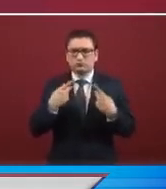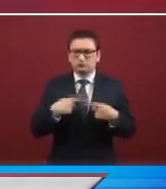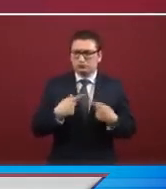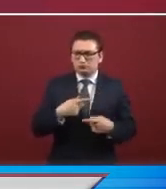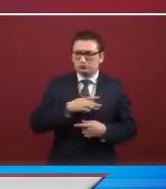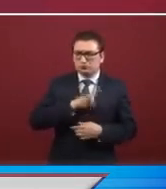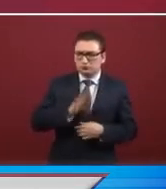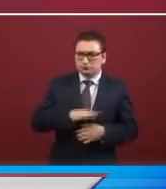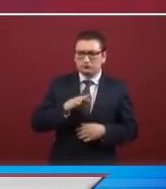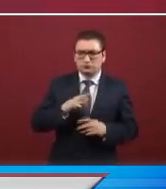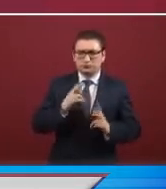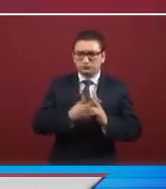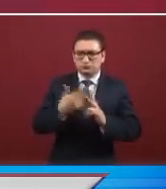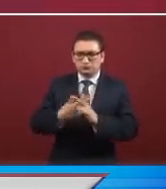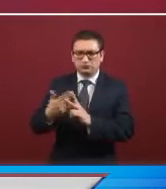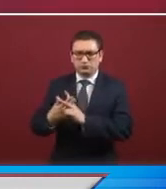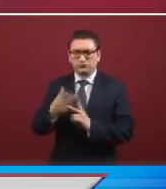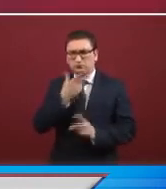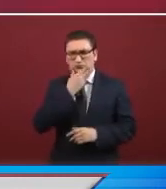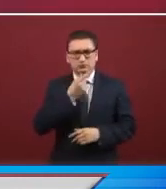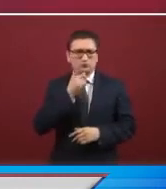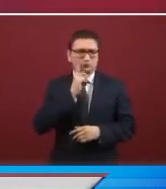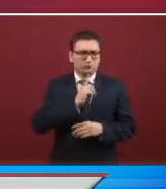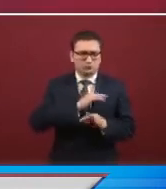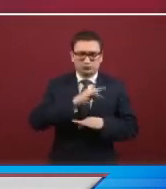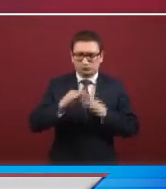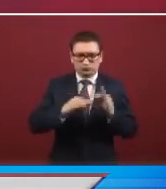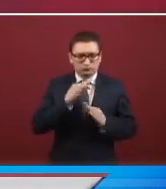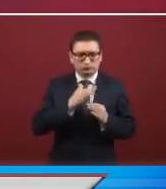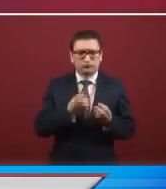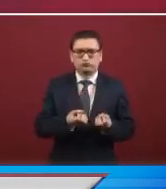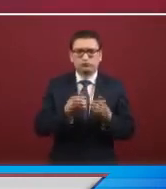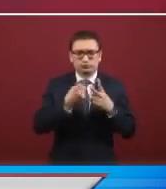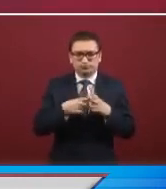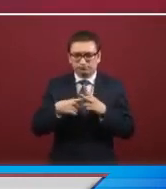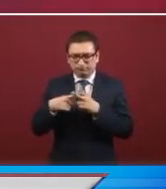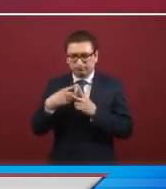and also in charge of the Ministry of the Interior for security and protection of men and women